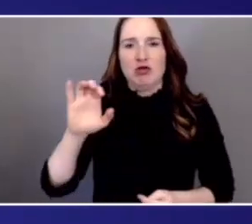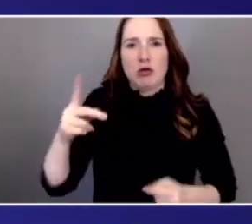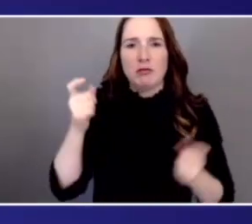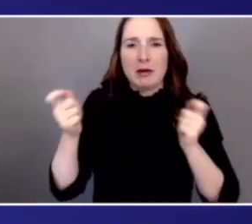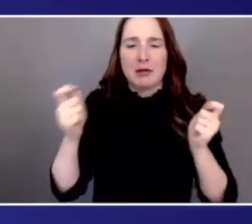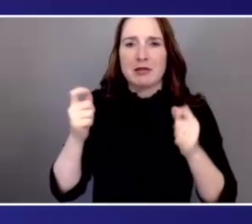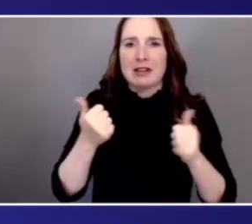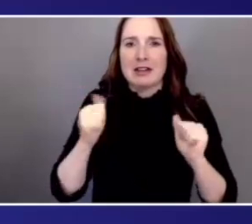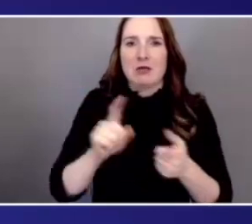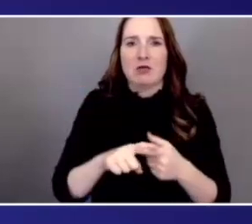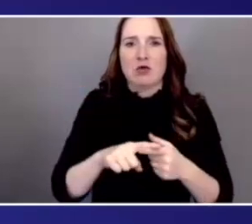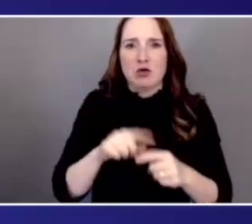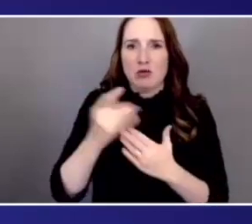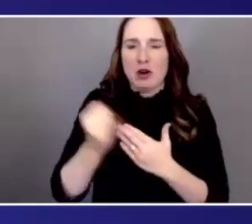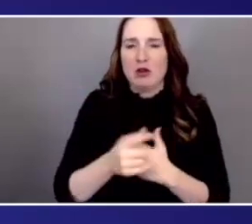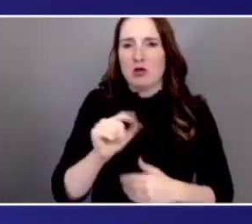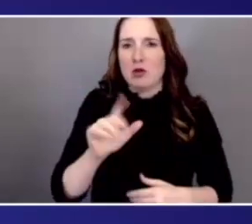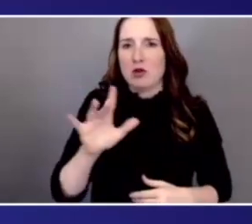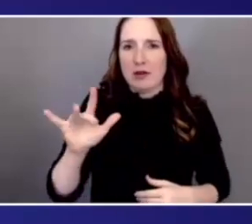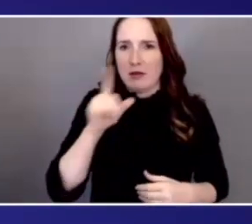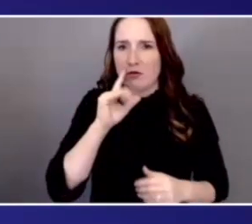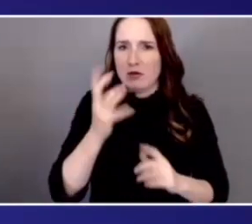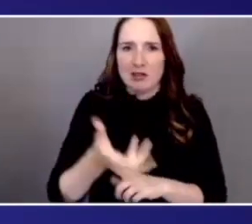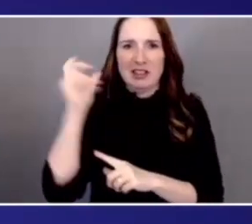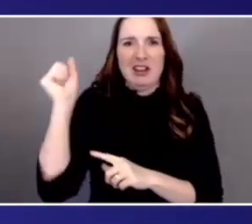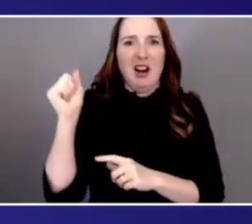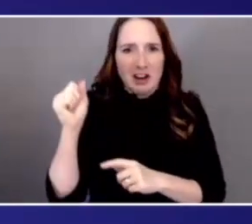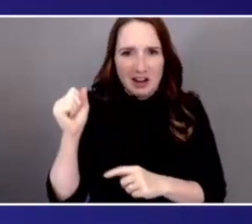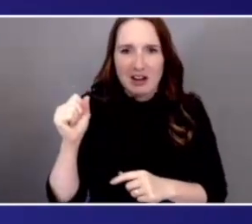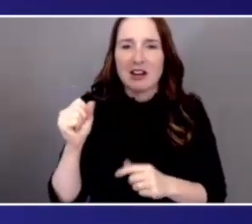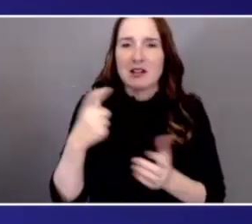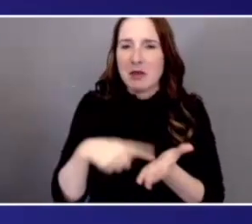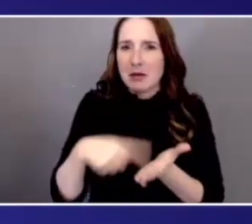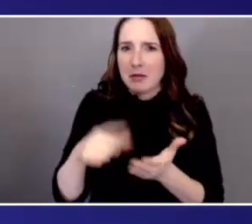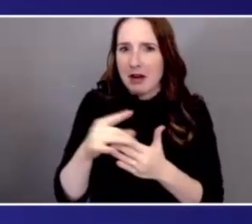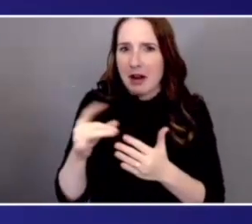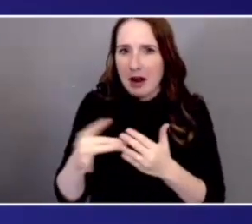Which calls for gutting and comparing payment options and eliminating public service loan forgiveness. Let's be clear.